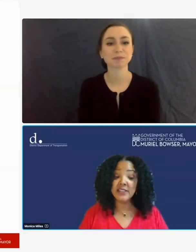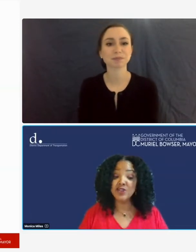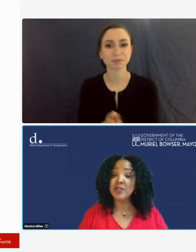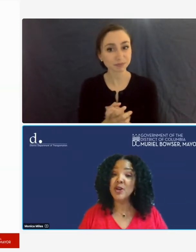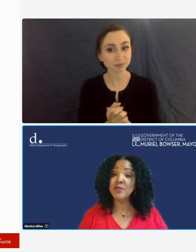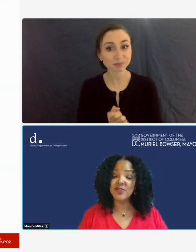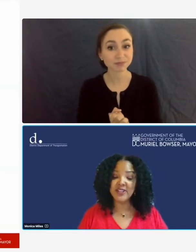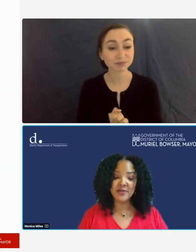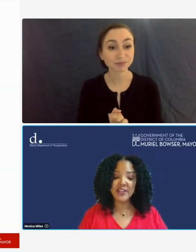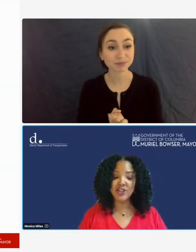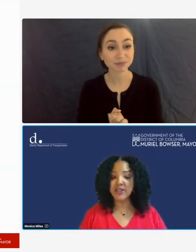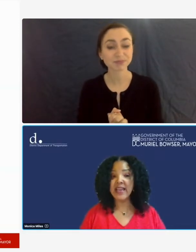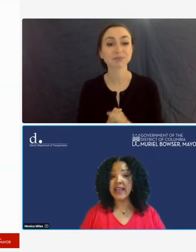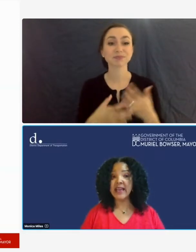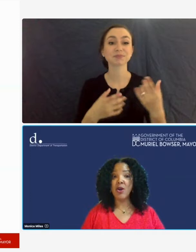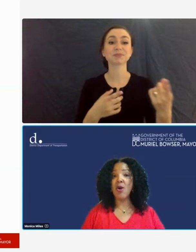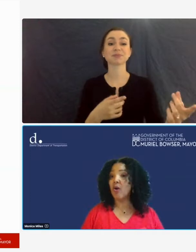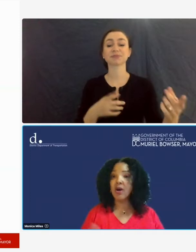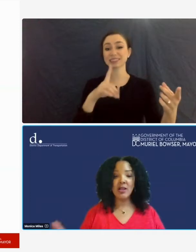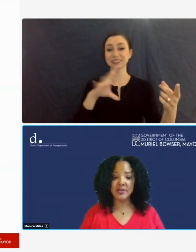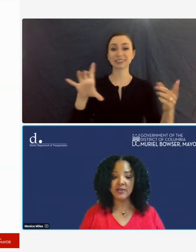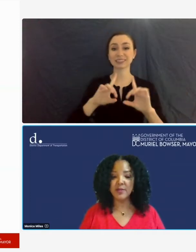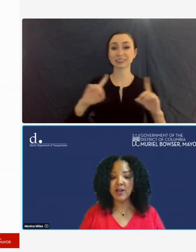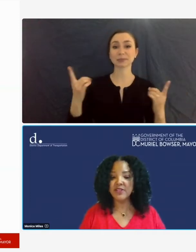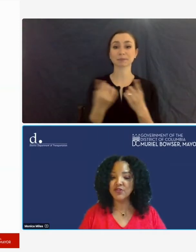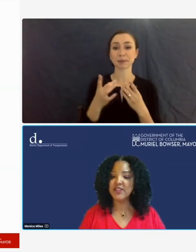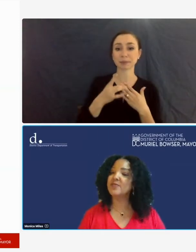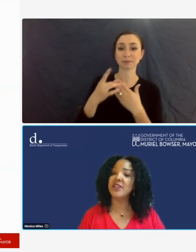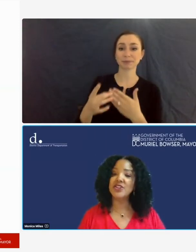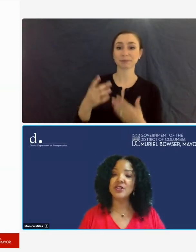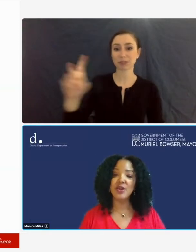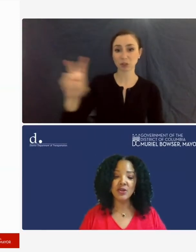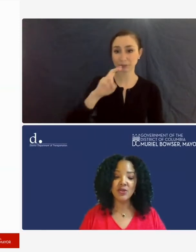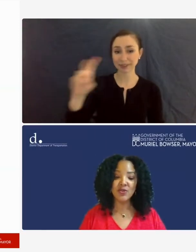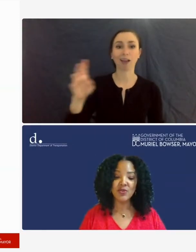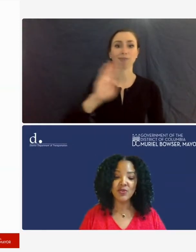department of transportation and at all other departments of transportation across the country